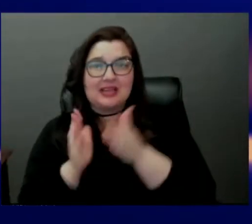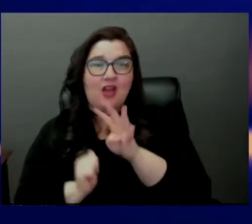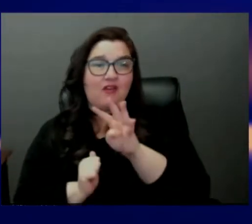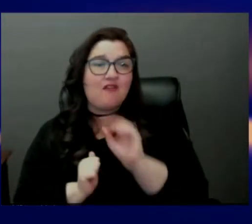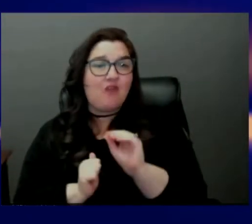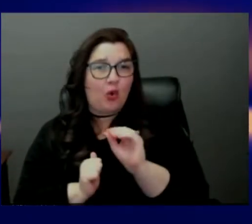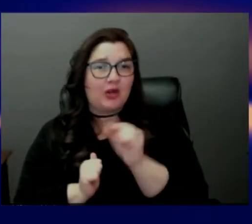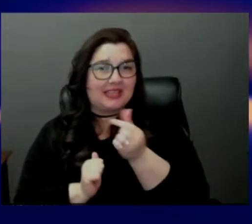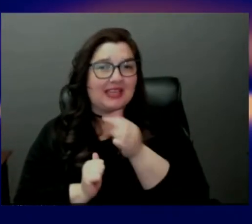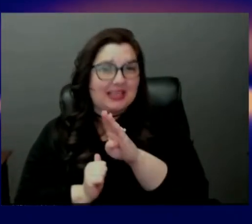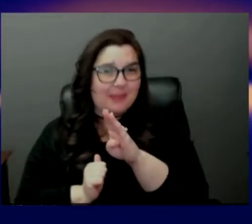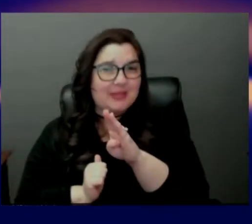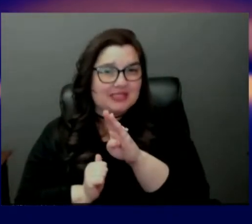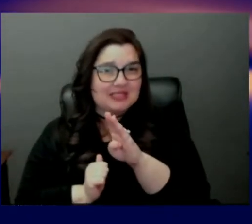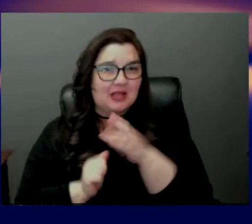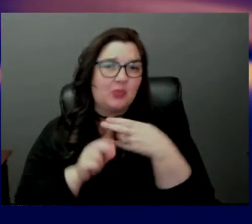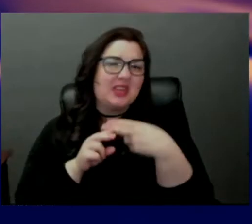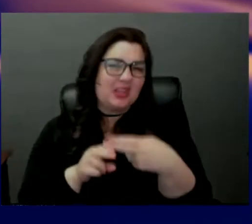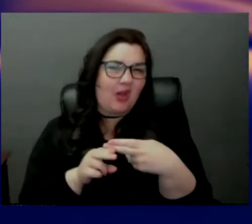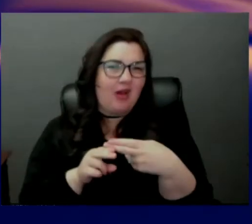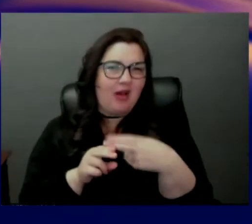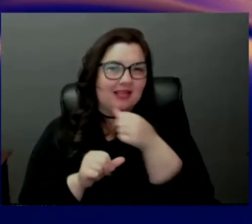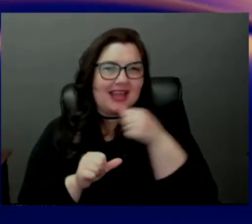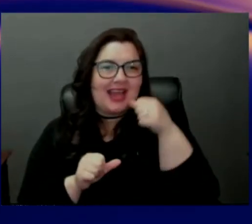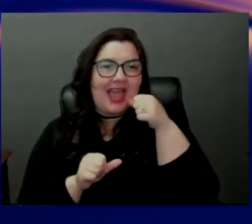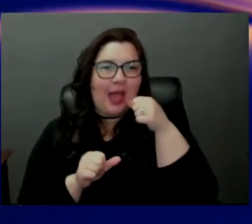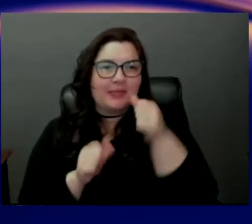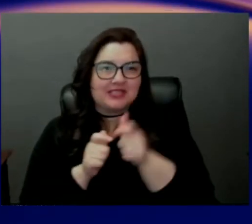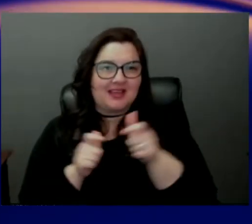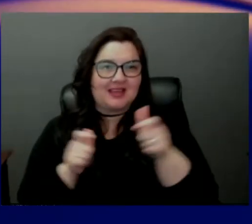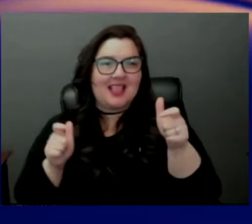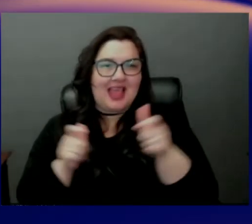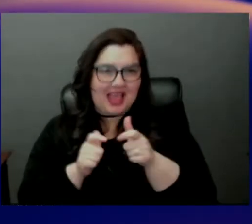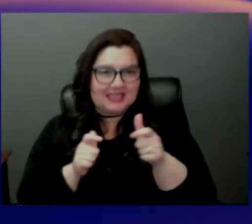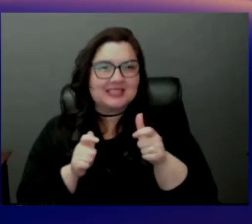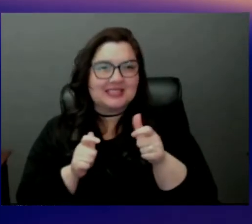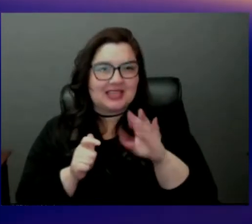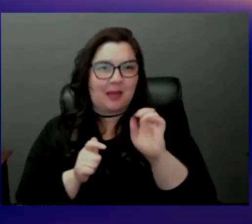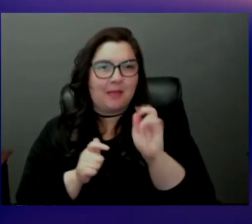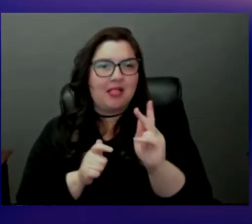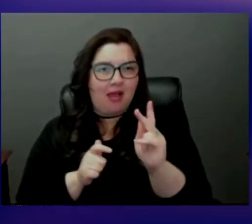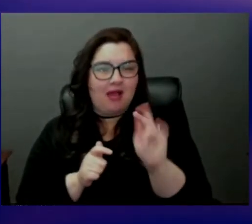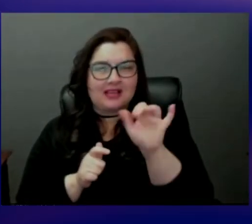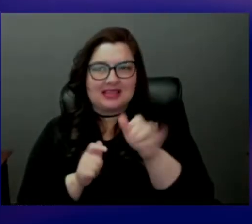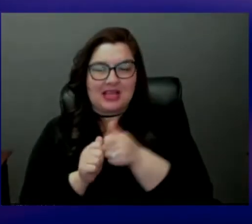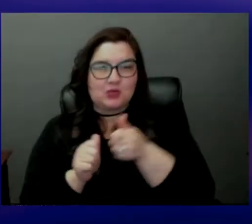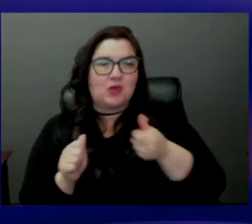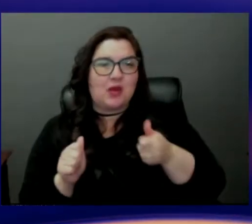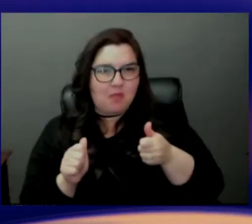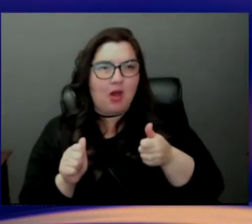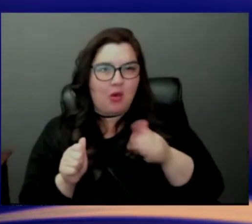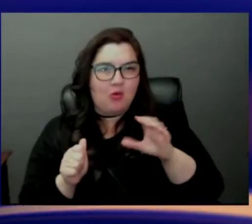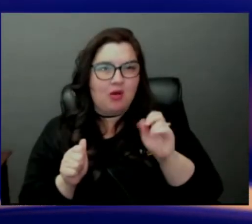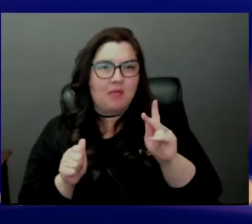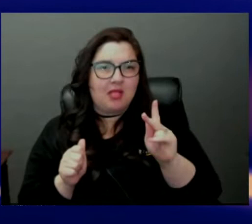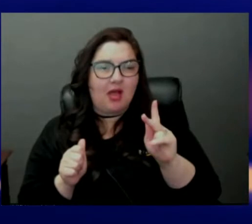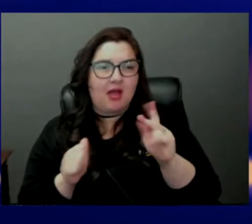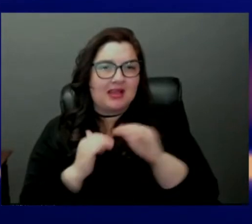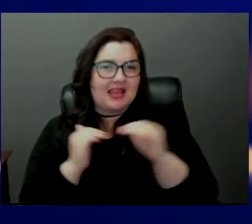to what we call the Amazon elastic block store. That's remote block level storage for EC2. And that's just the standard instances.